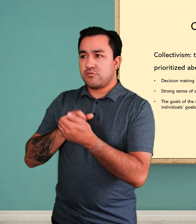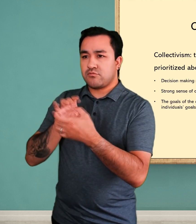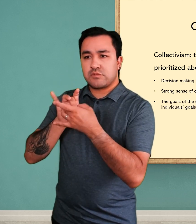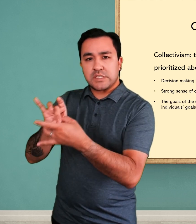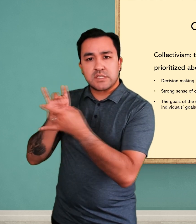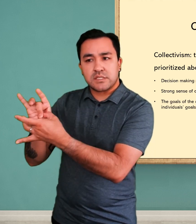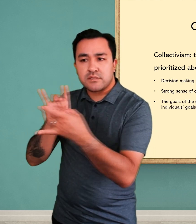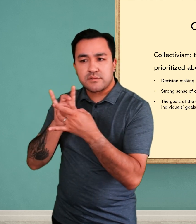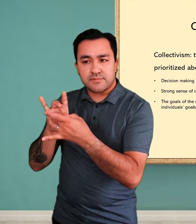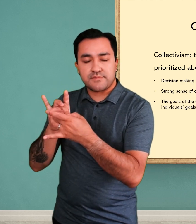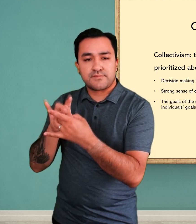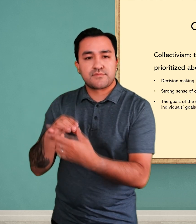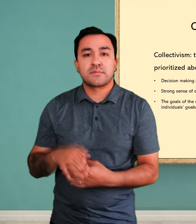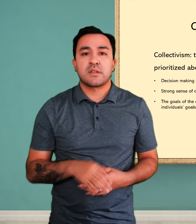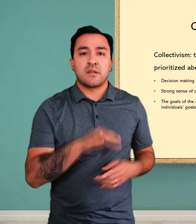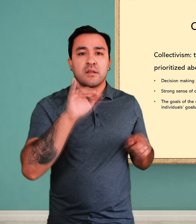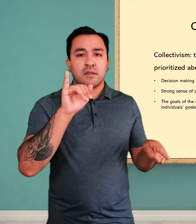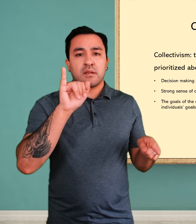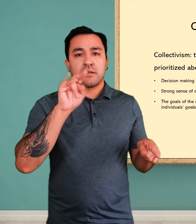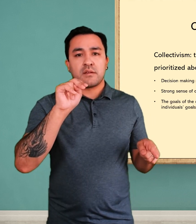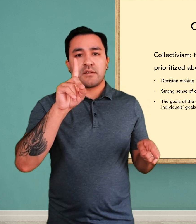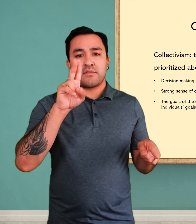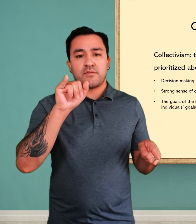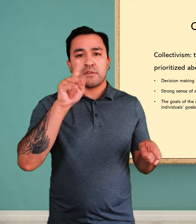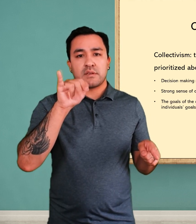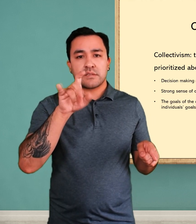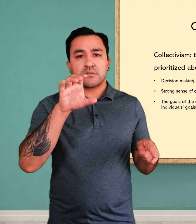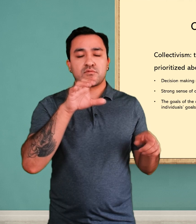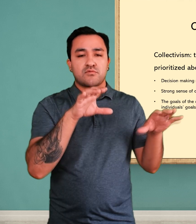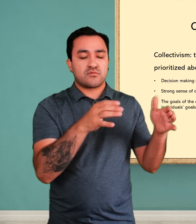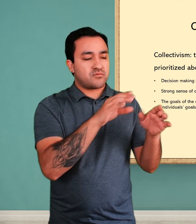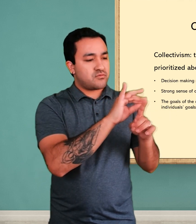Individualistic cultures are cultures where the individual is prioritized.